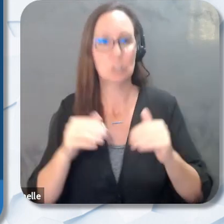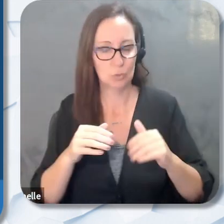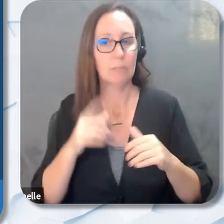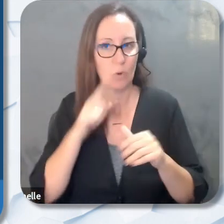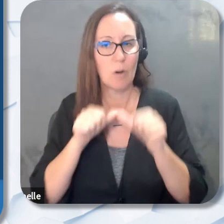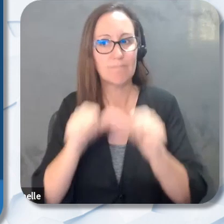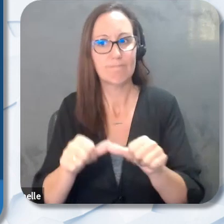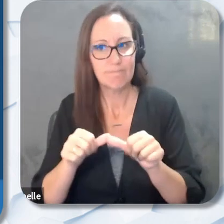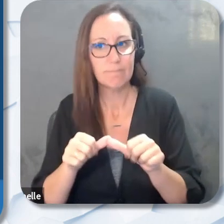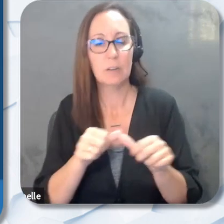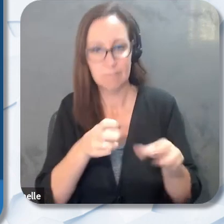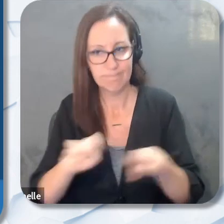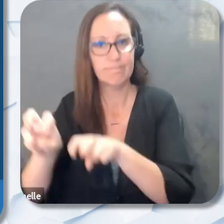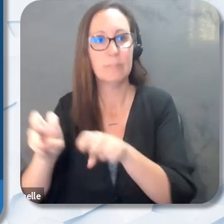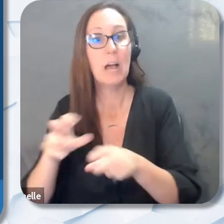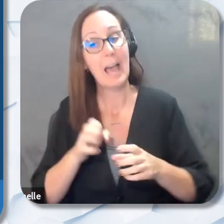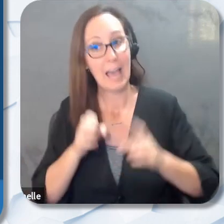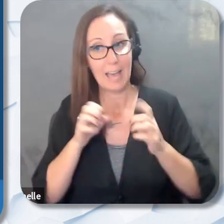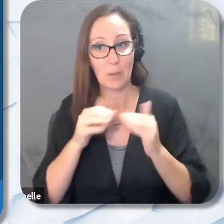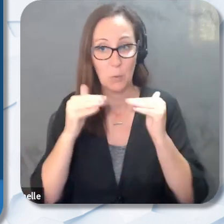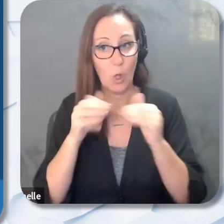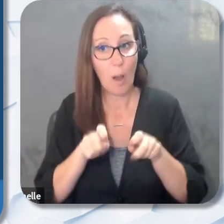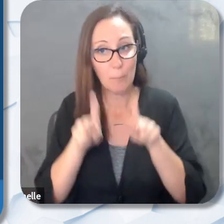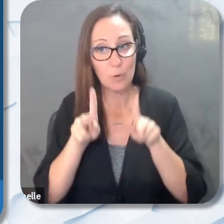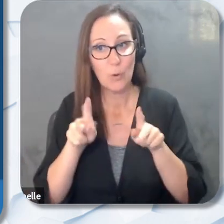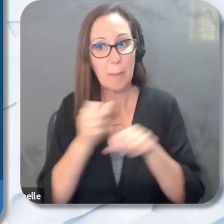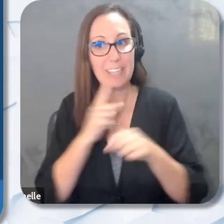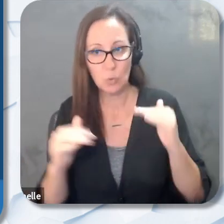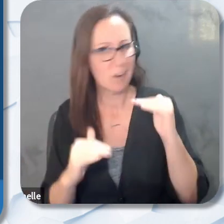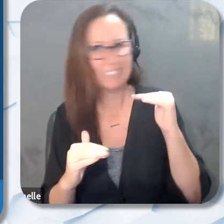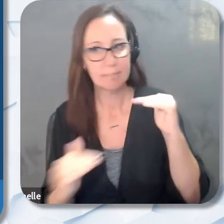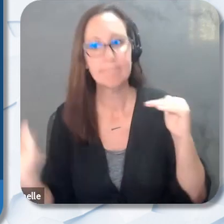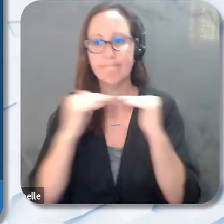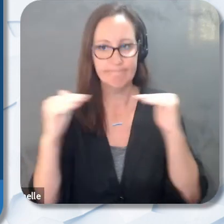create more equitable opportunities to prevent the achievement gap and to actively dismantle